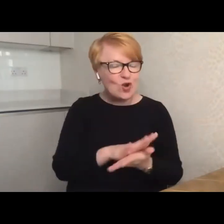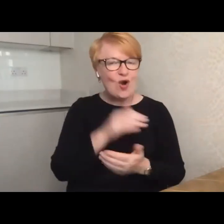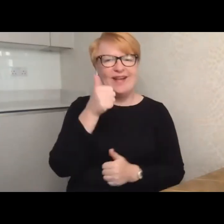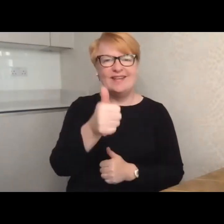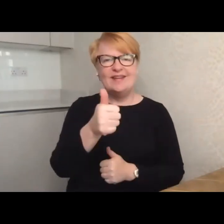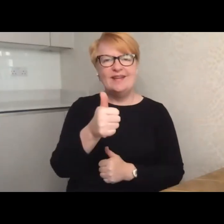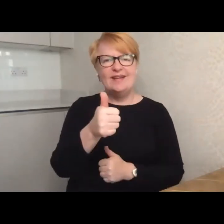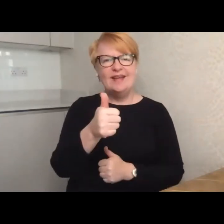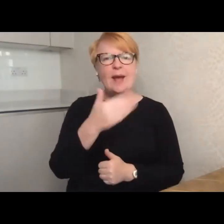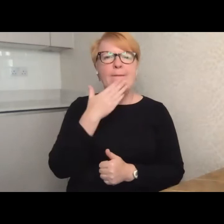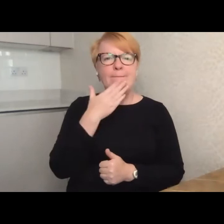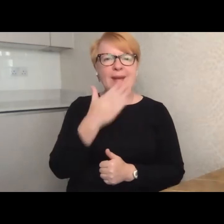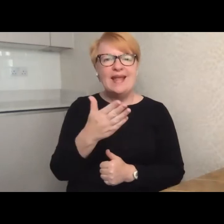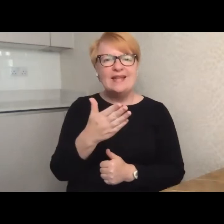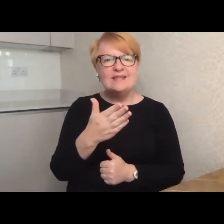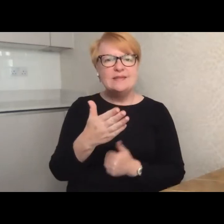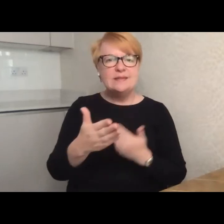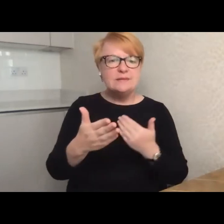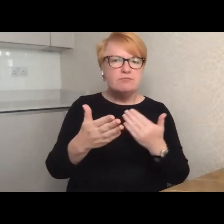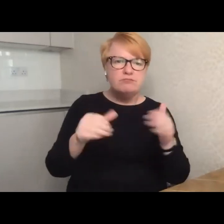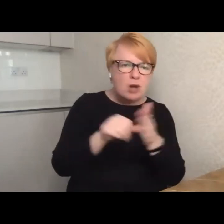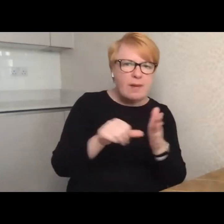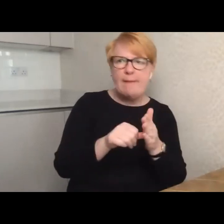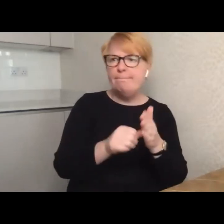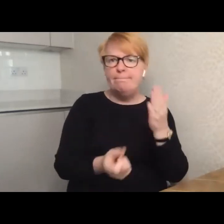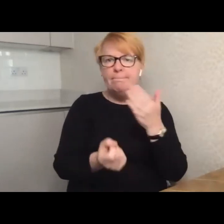via the chat function below if you experience any technical problems.